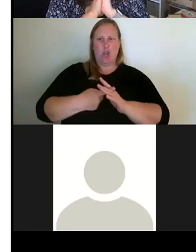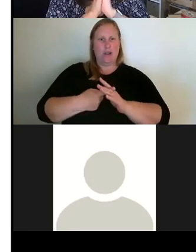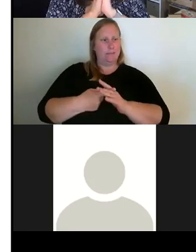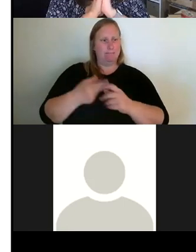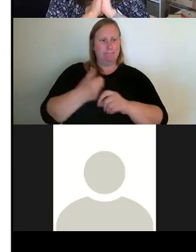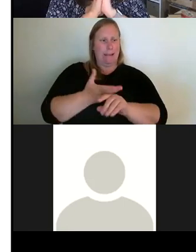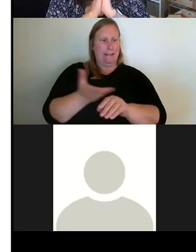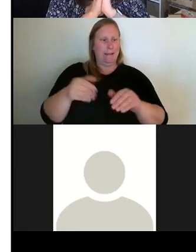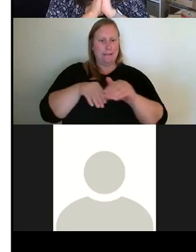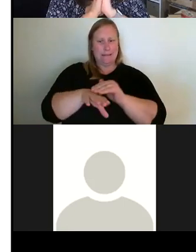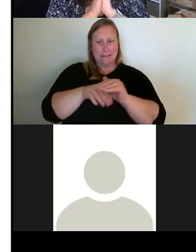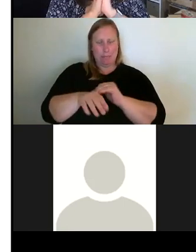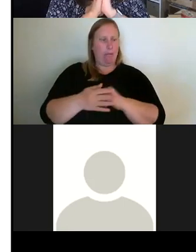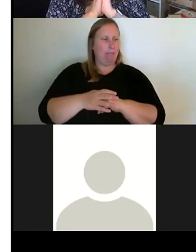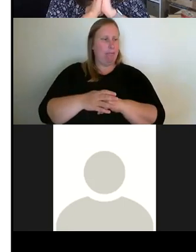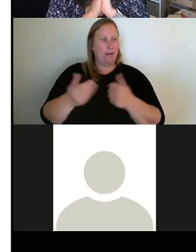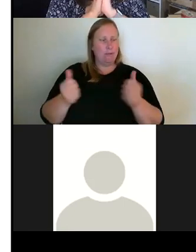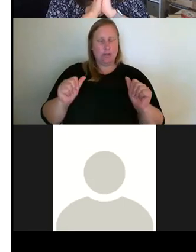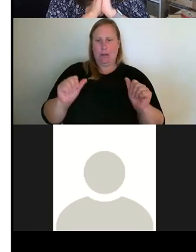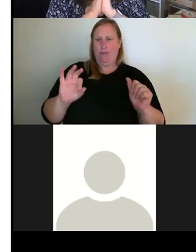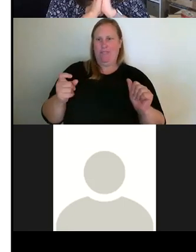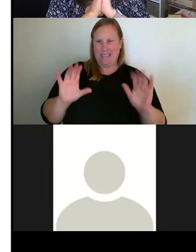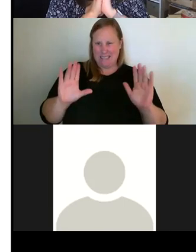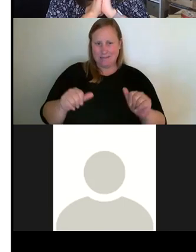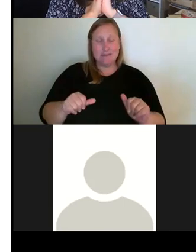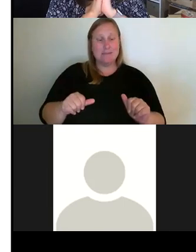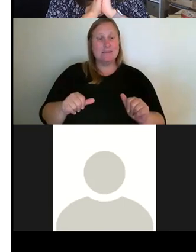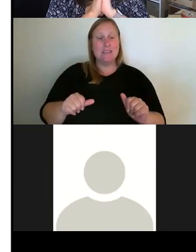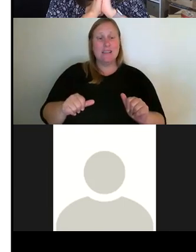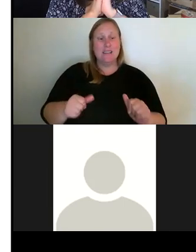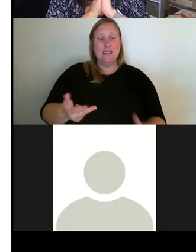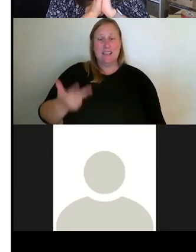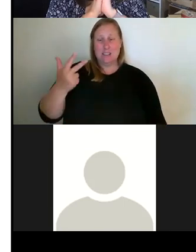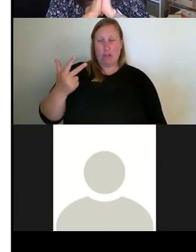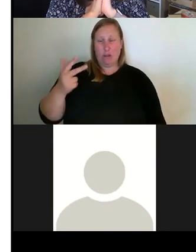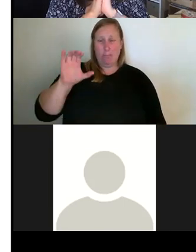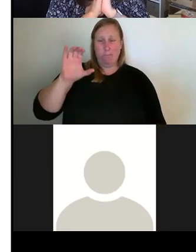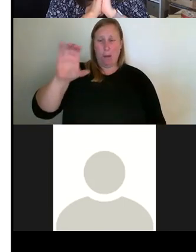I was trying to fix things after. It's three bulky paragraphs of text.